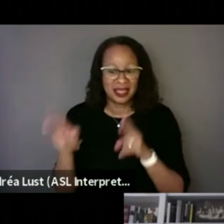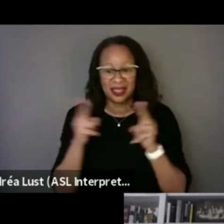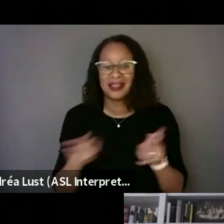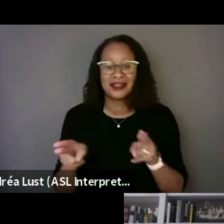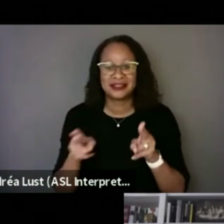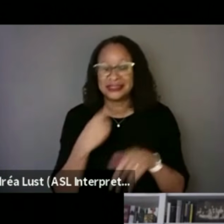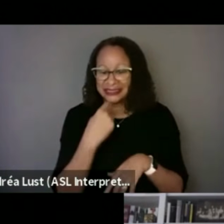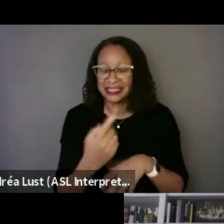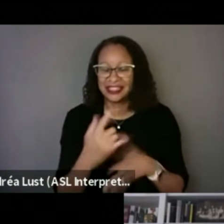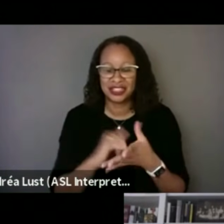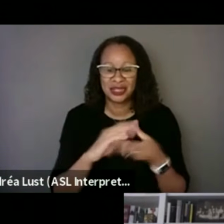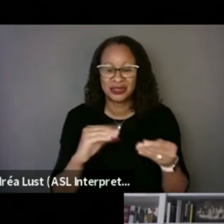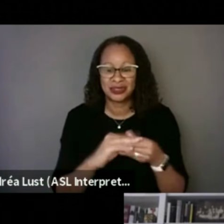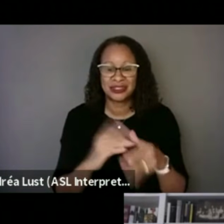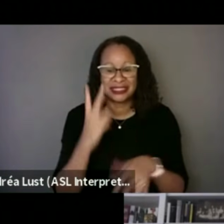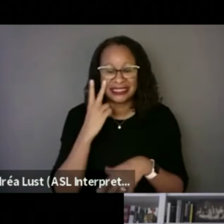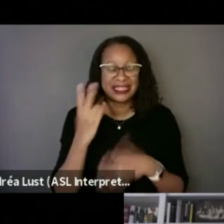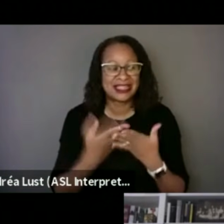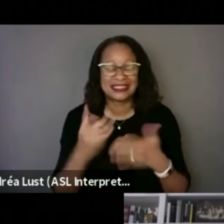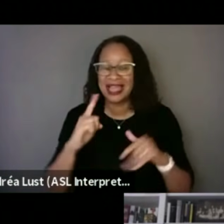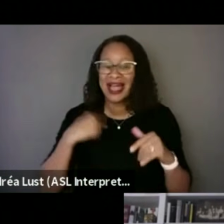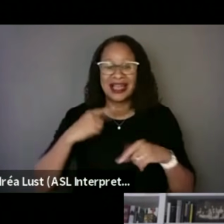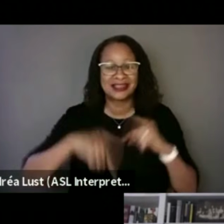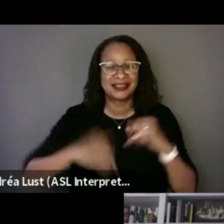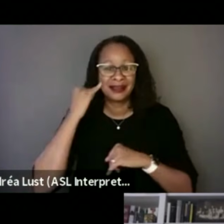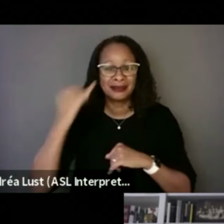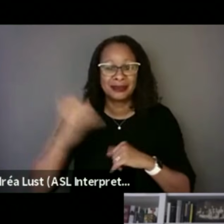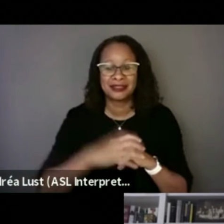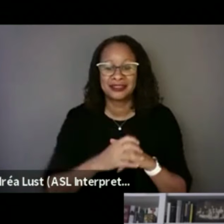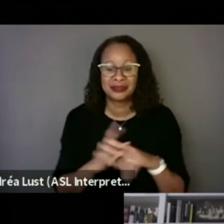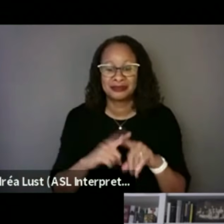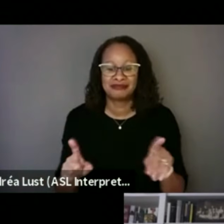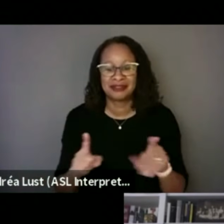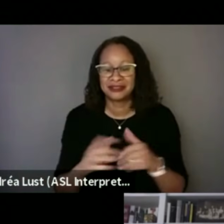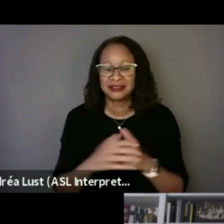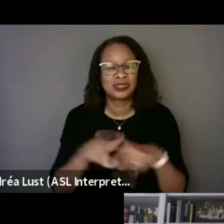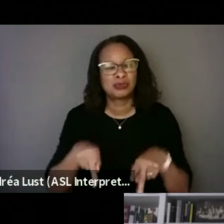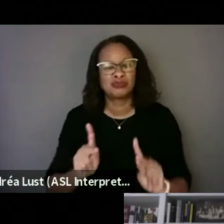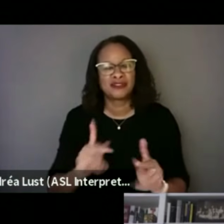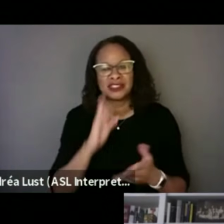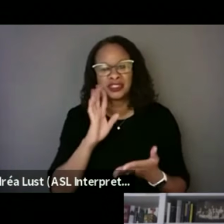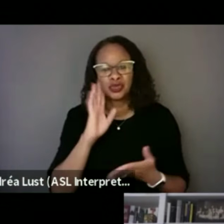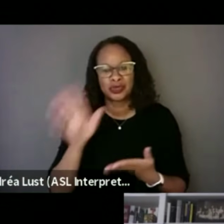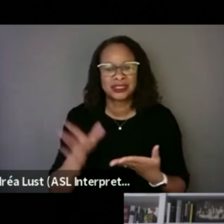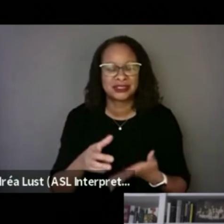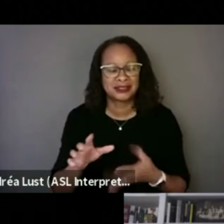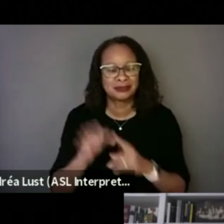speaks of the right I can imagine. But yeah, it just was a privilege. Hazem actually, when we were talking the other day,